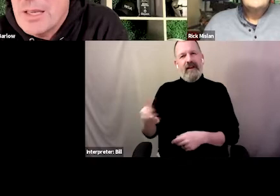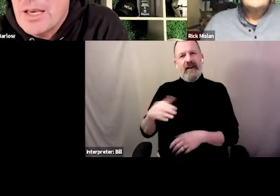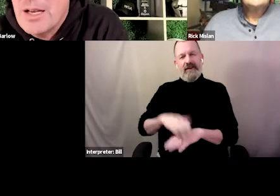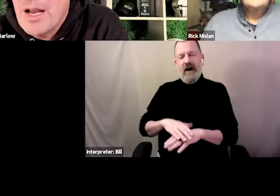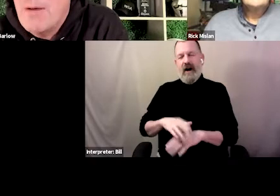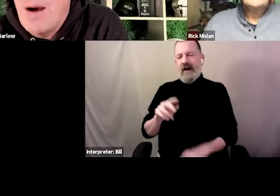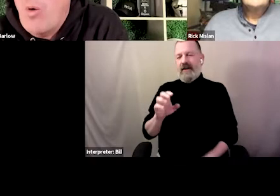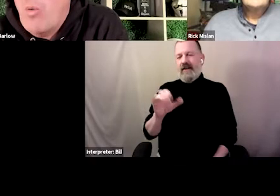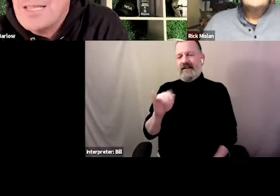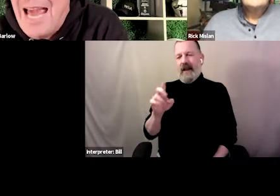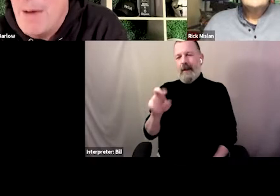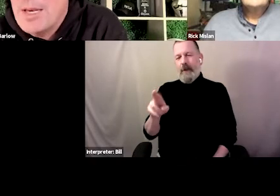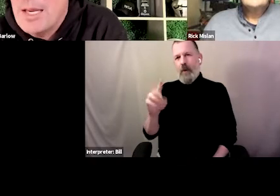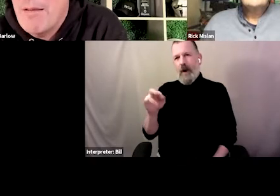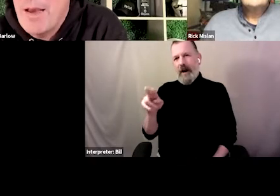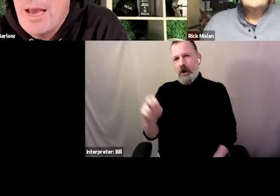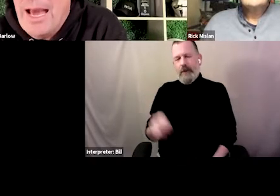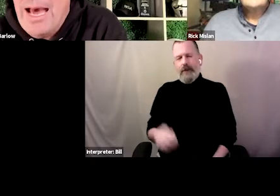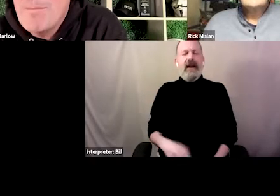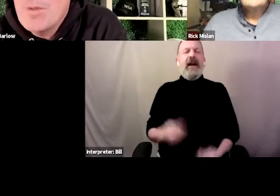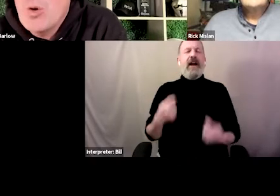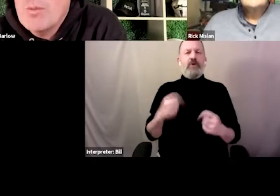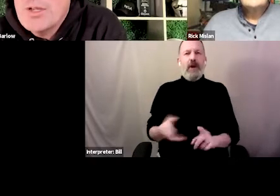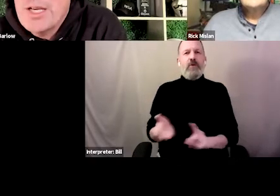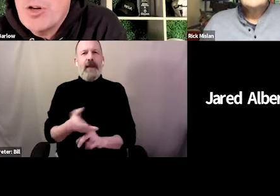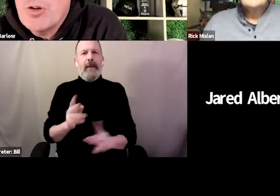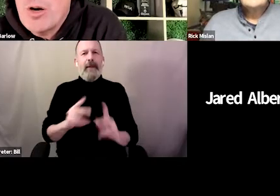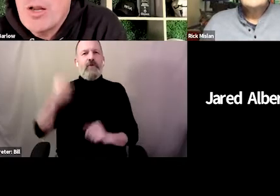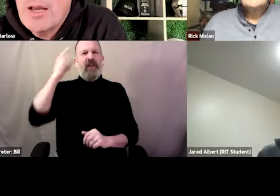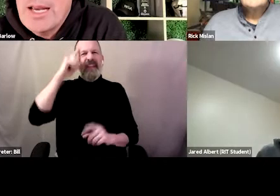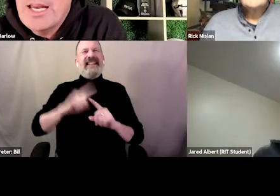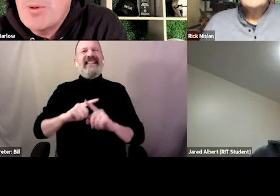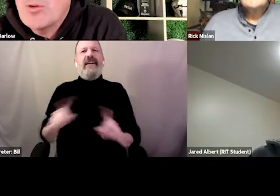CalebBarlow: About what's happening. And, you know, in particular, getting people to